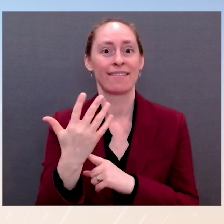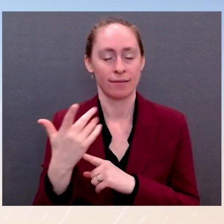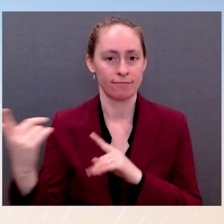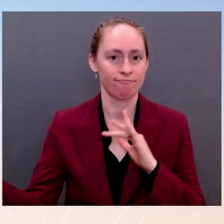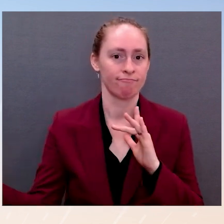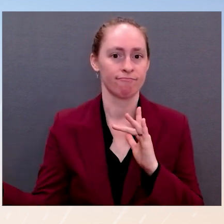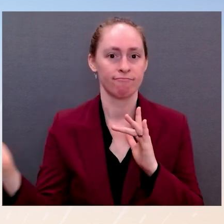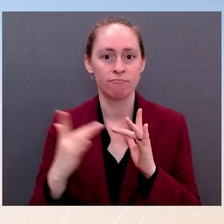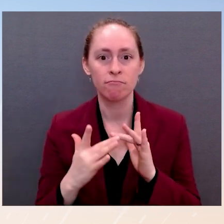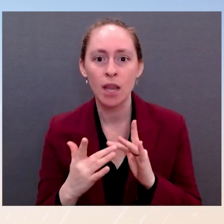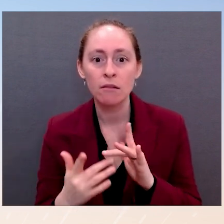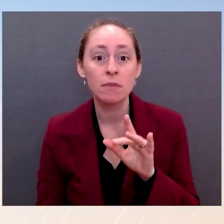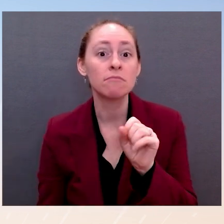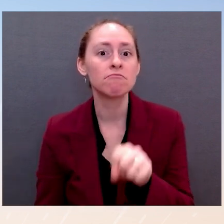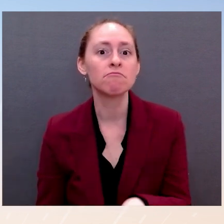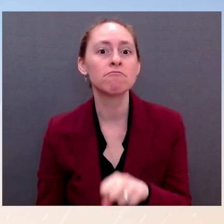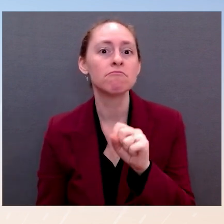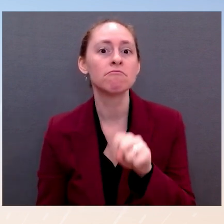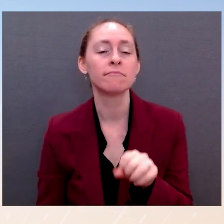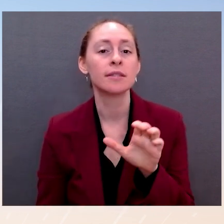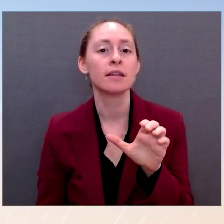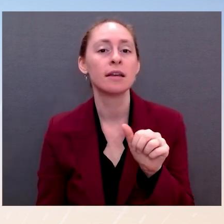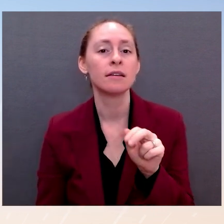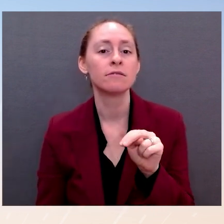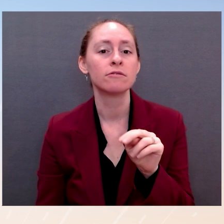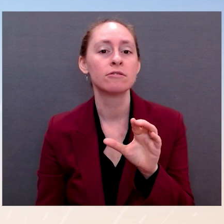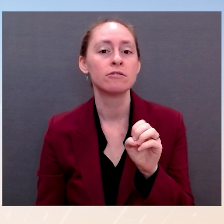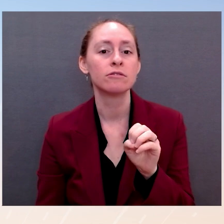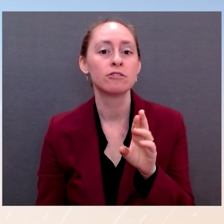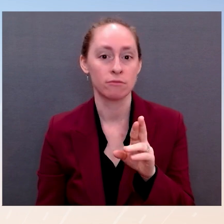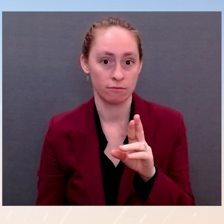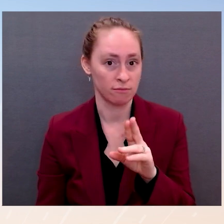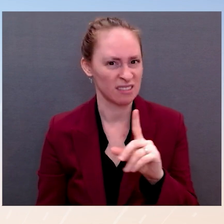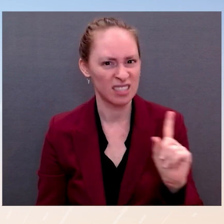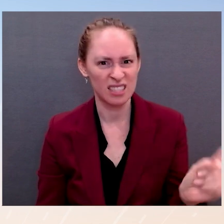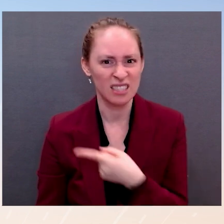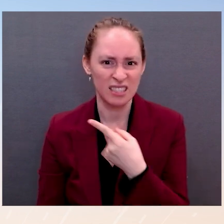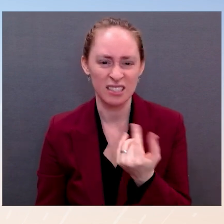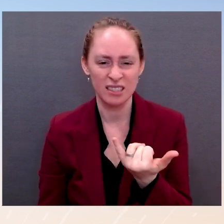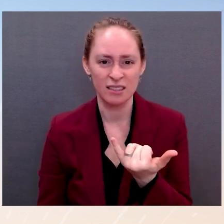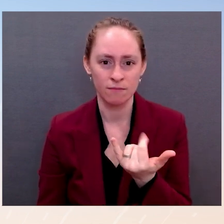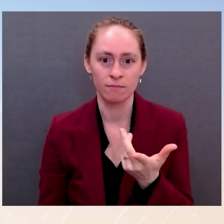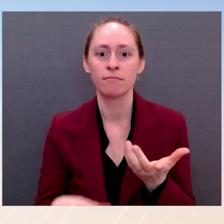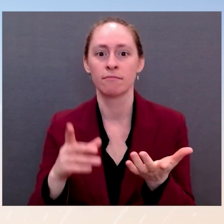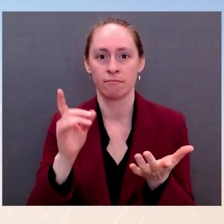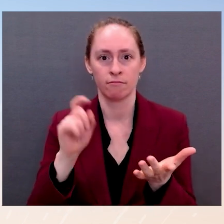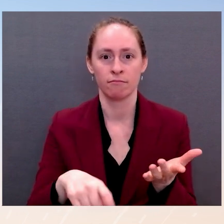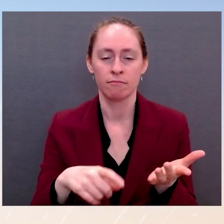They told me that the growth was malignant. It was. It was cancerous. And they need me to come in as soon as possible